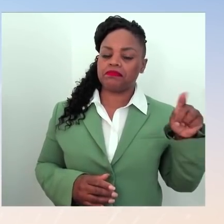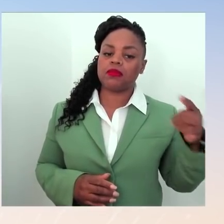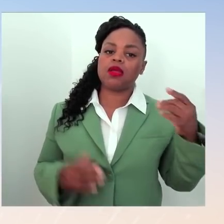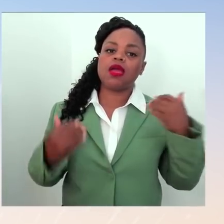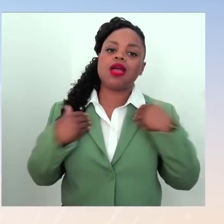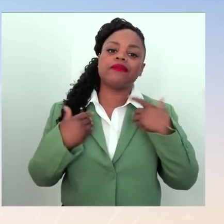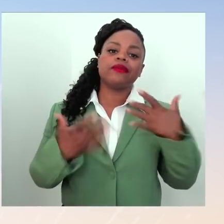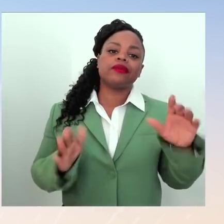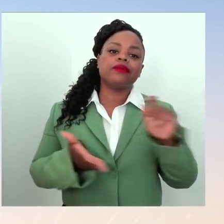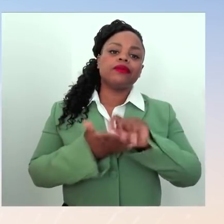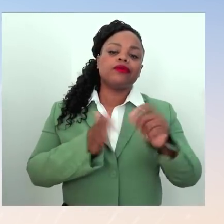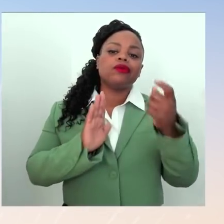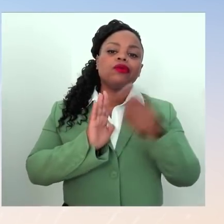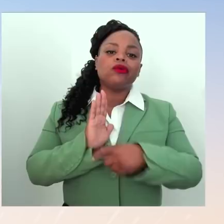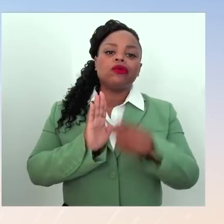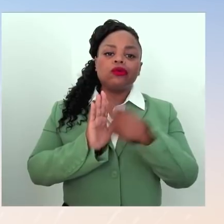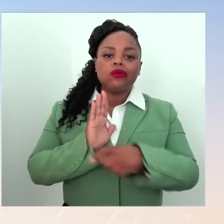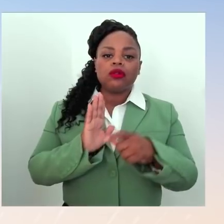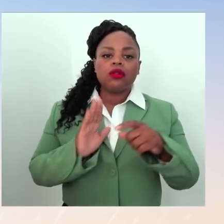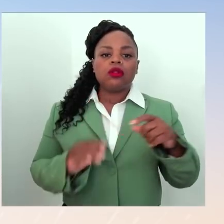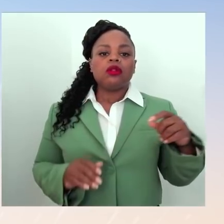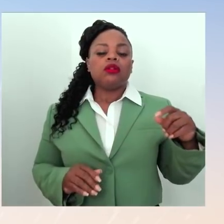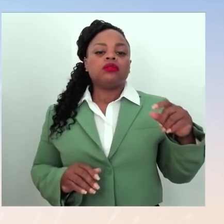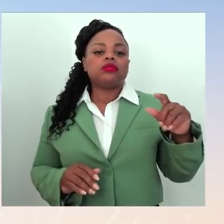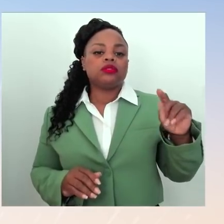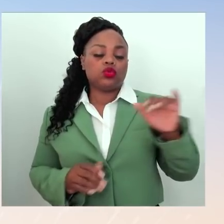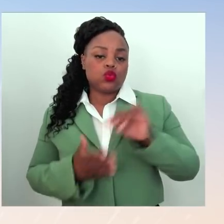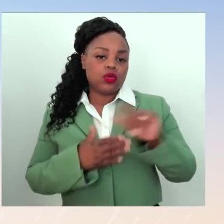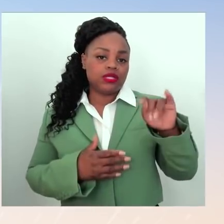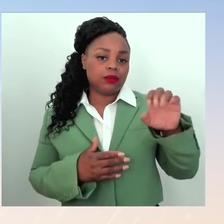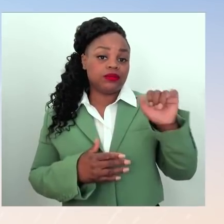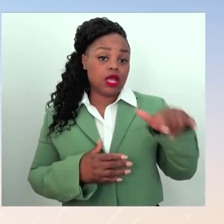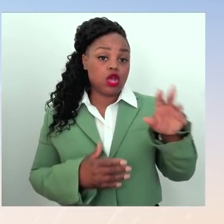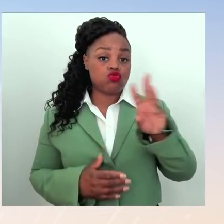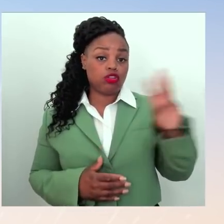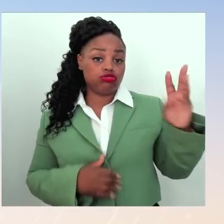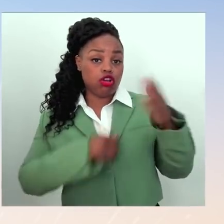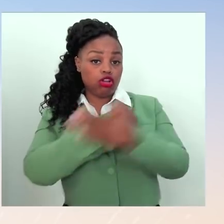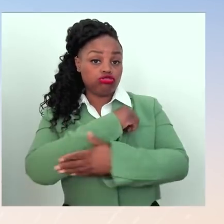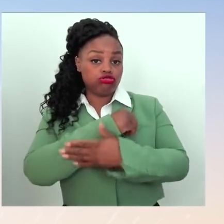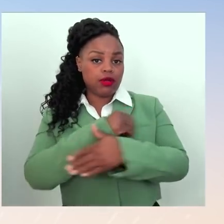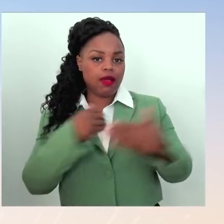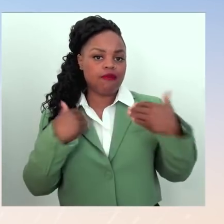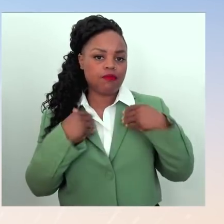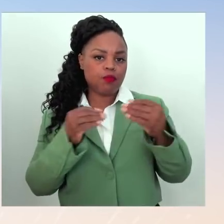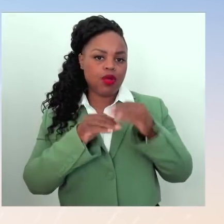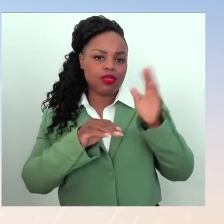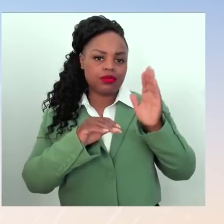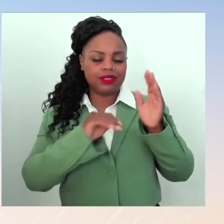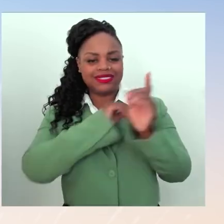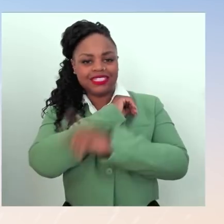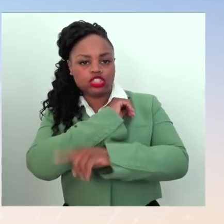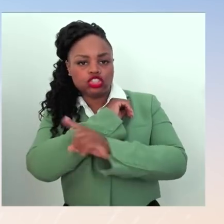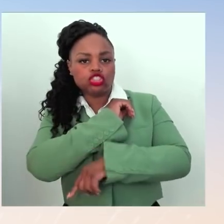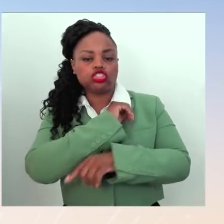"go further on economic sanctions." He specifically said to expel "every Russian bank from SWIFT." I know that there were limited actions.